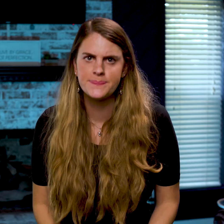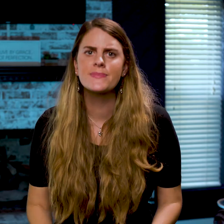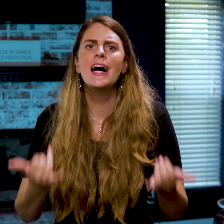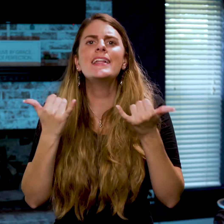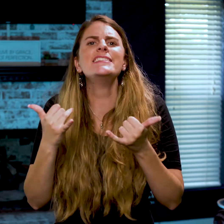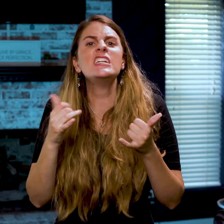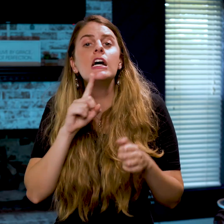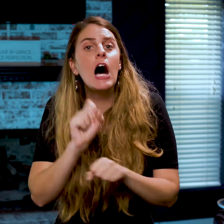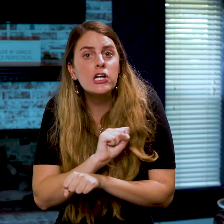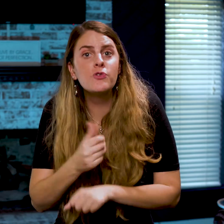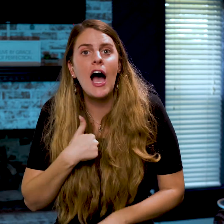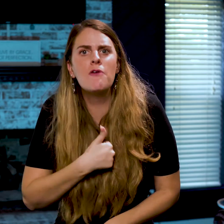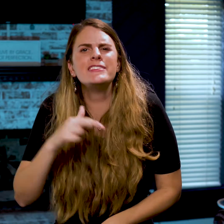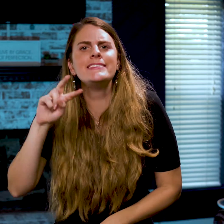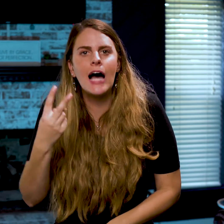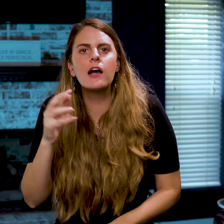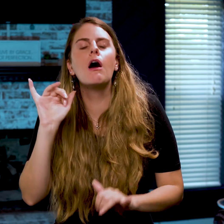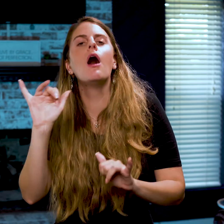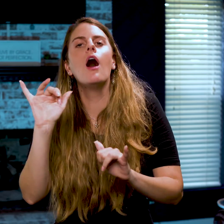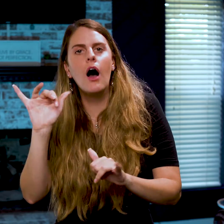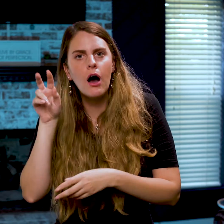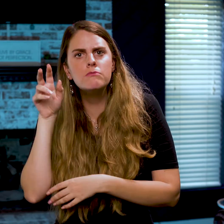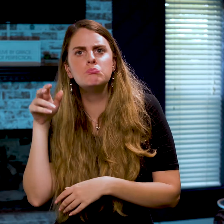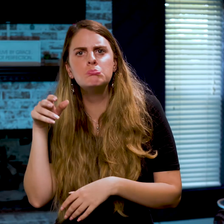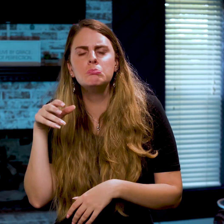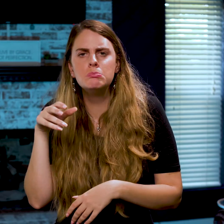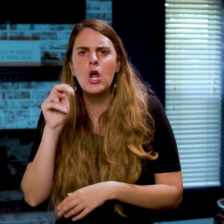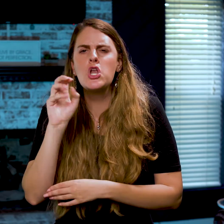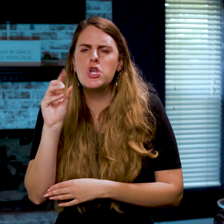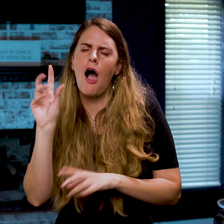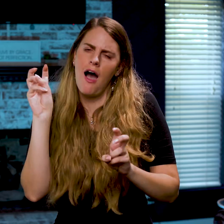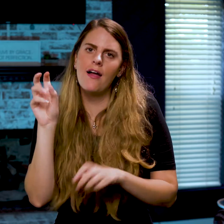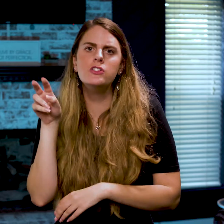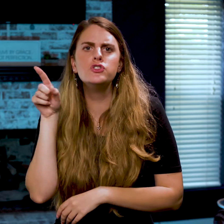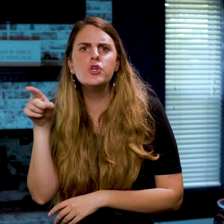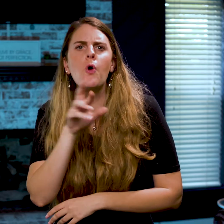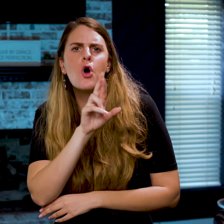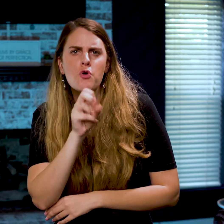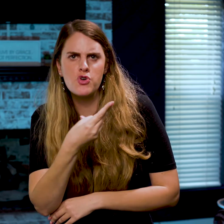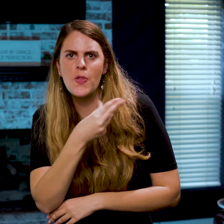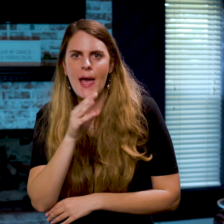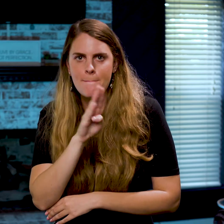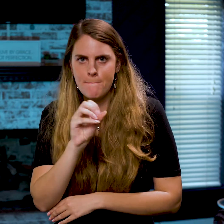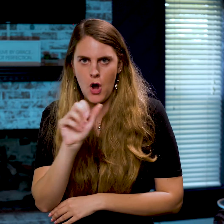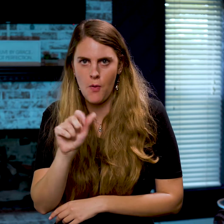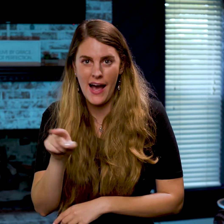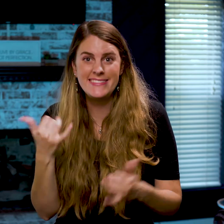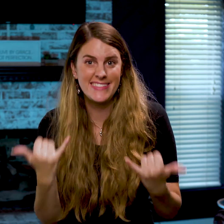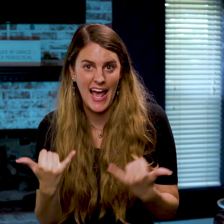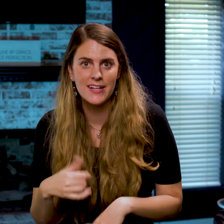This is actually our second nod to Ruth and Boaz today.